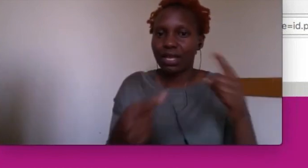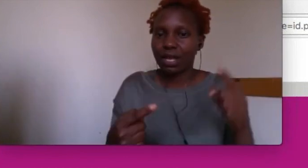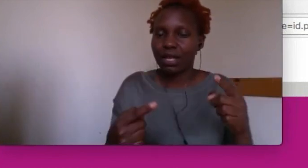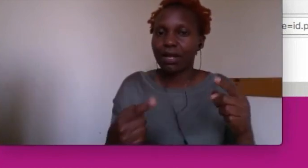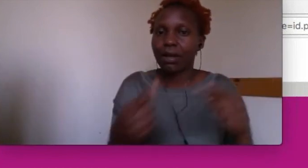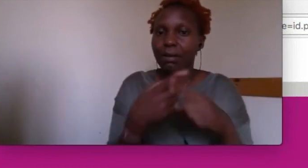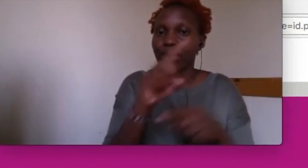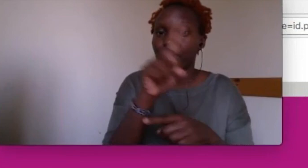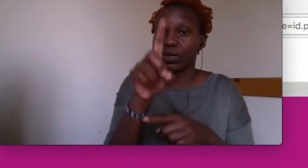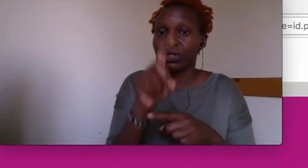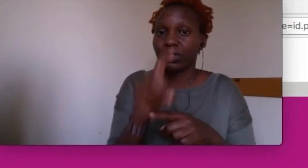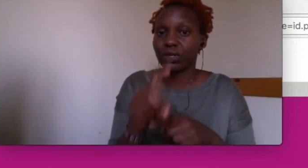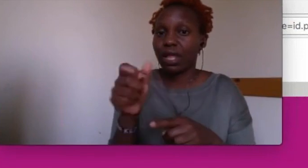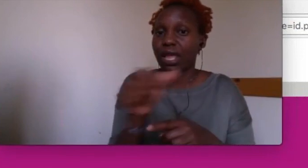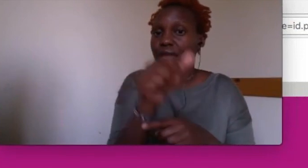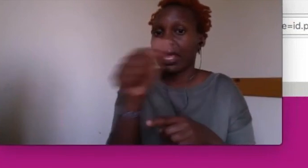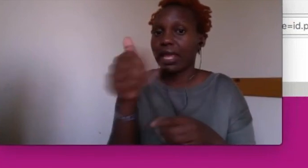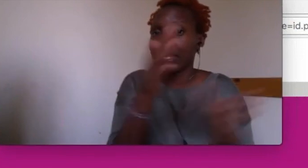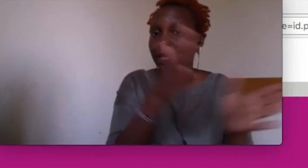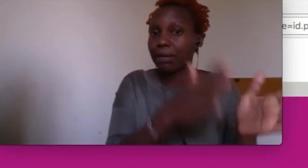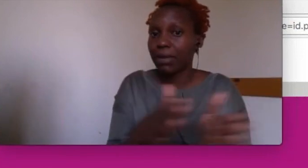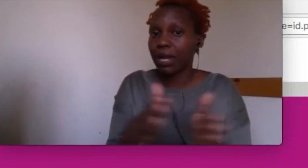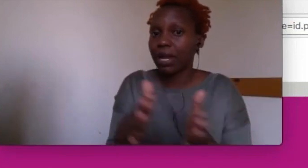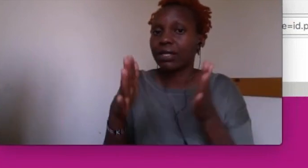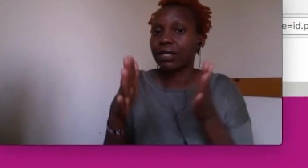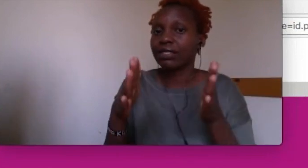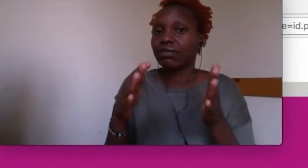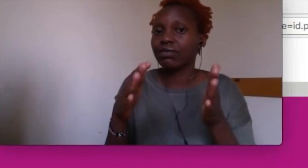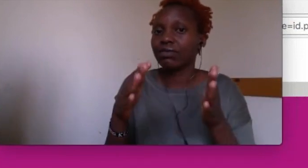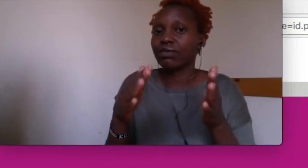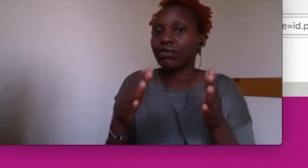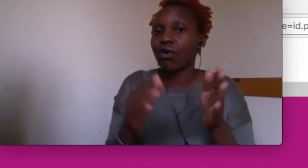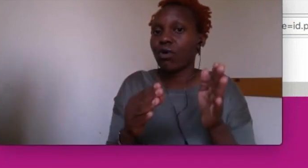are there plans for further development to the app?